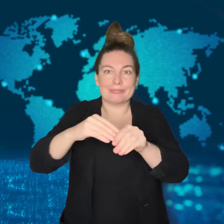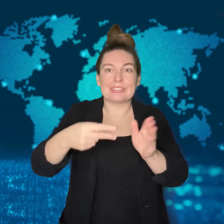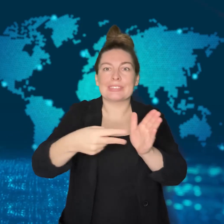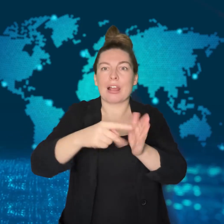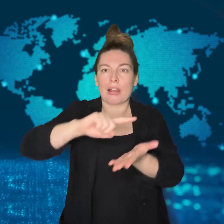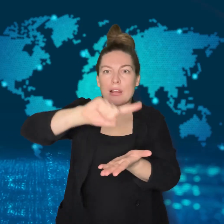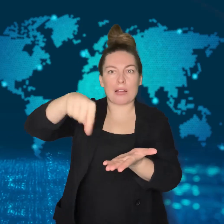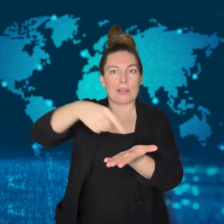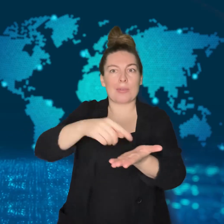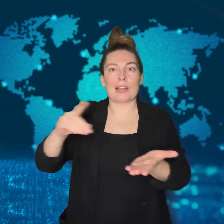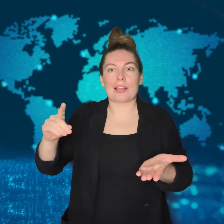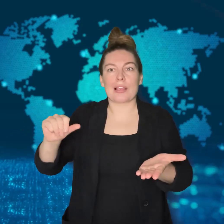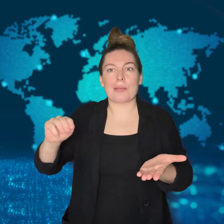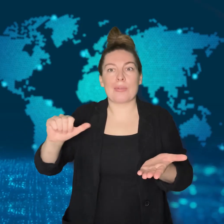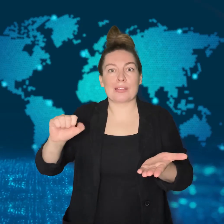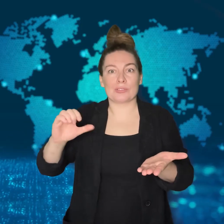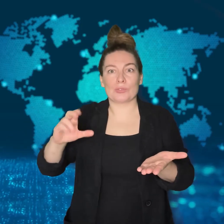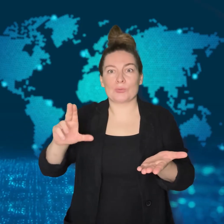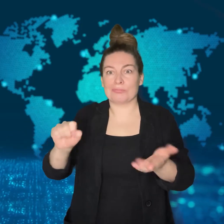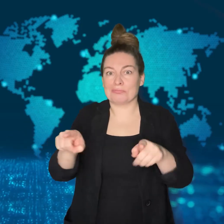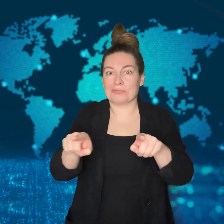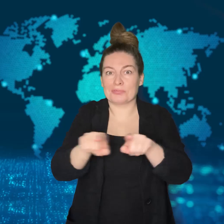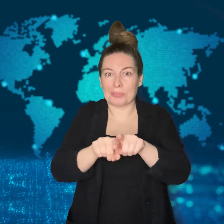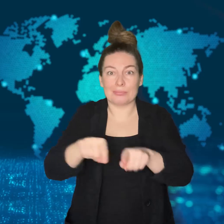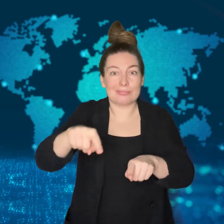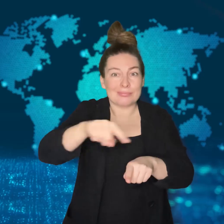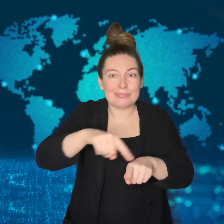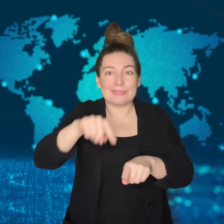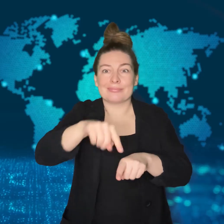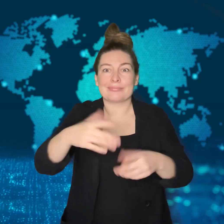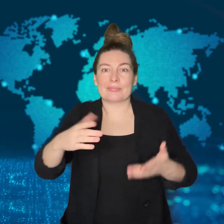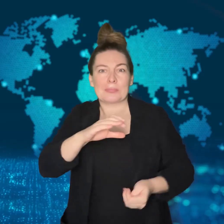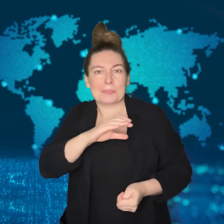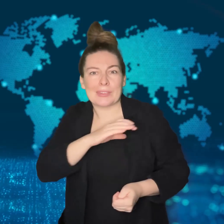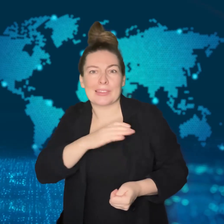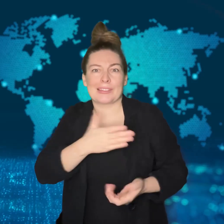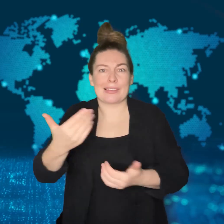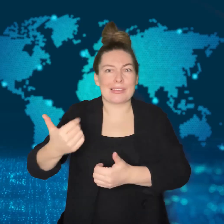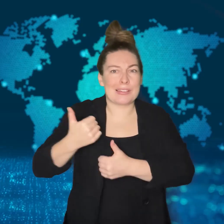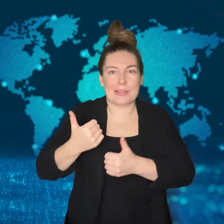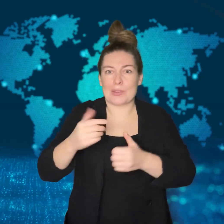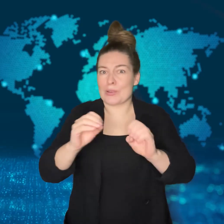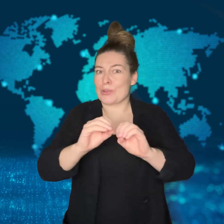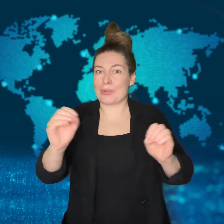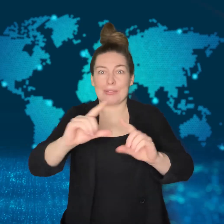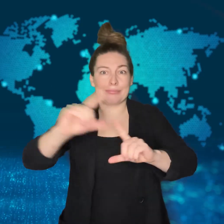the rebels took more territory, including